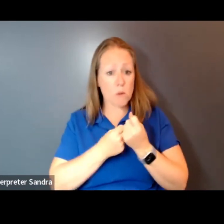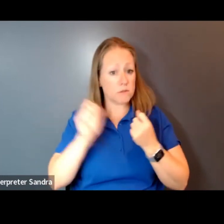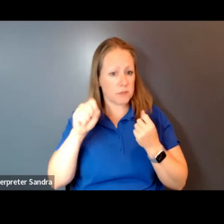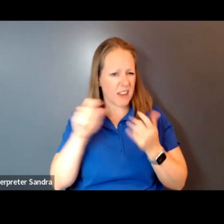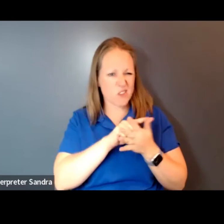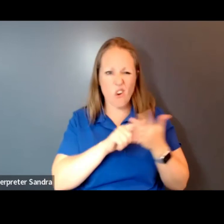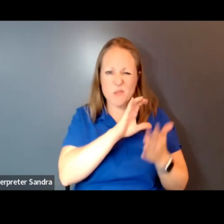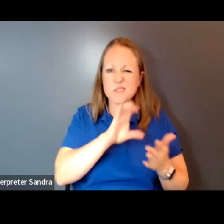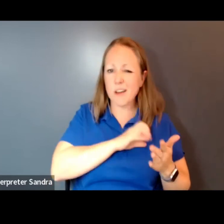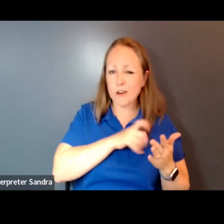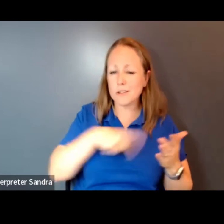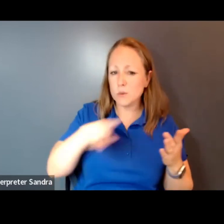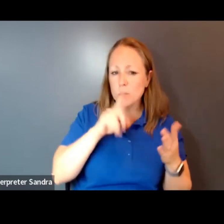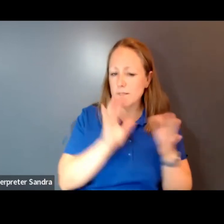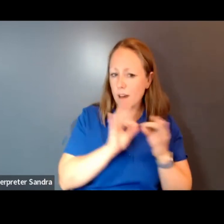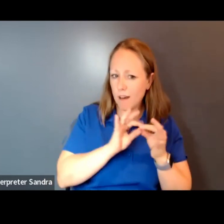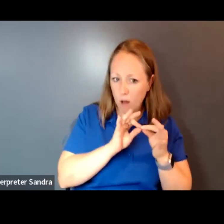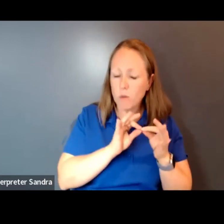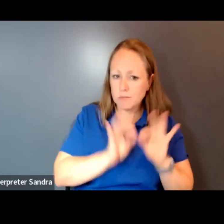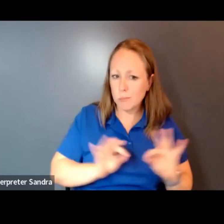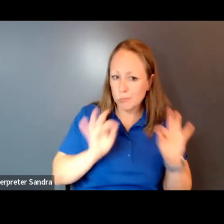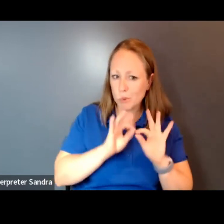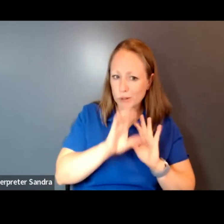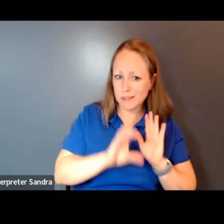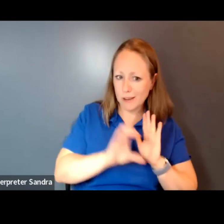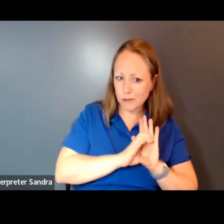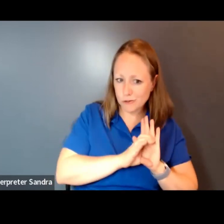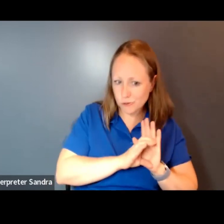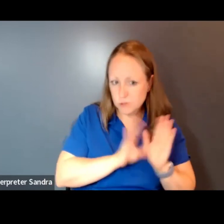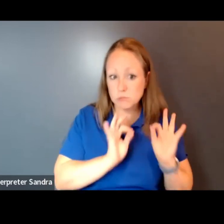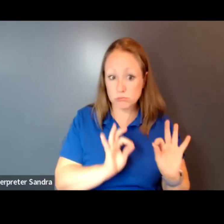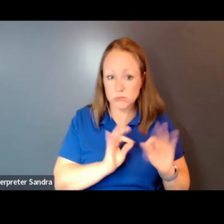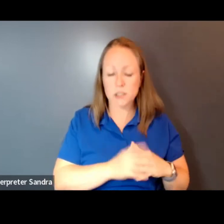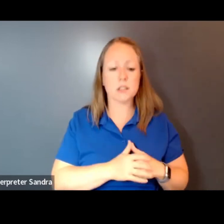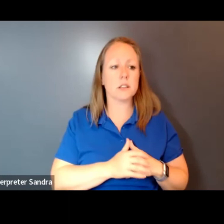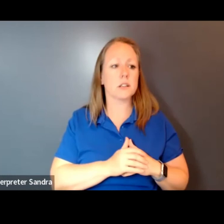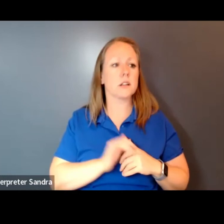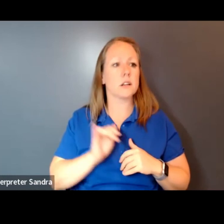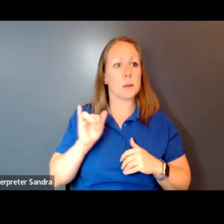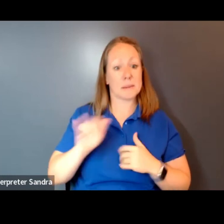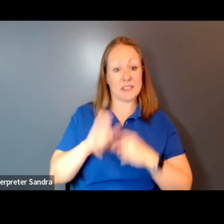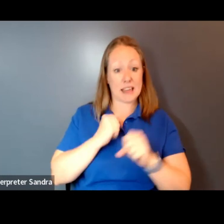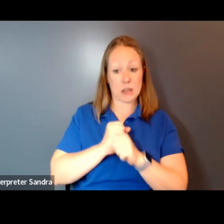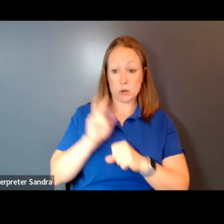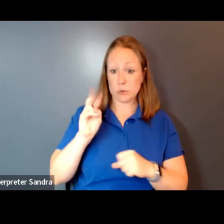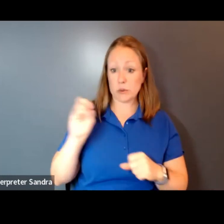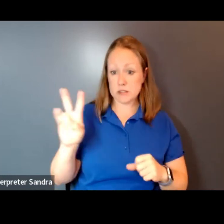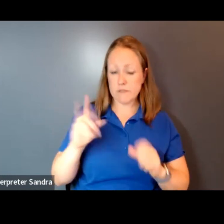of key characteristics. So at that point in time, in 2007, after this surgery, I was really